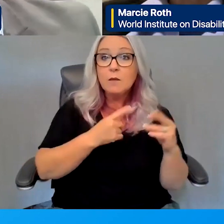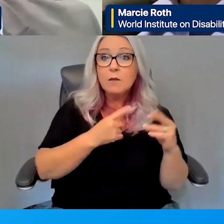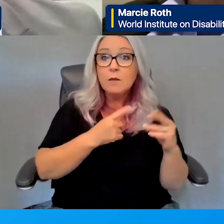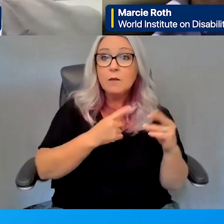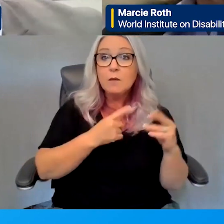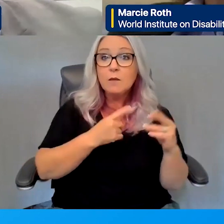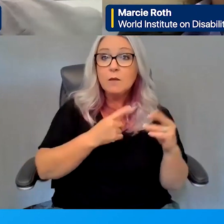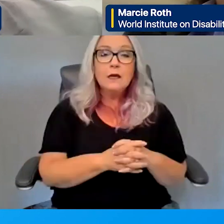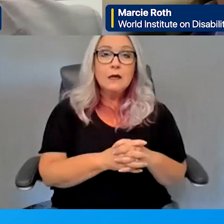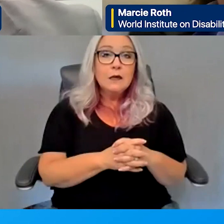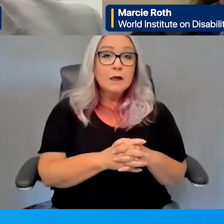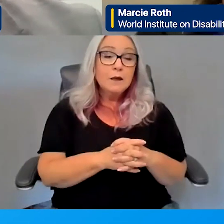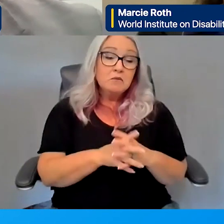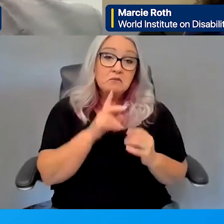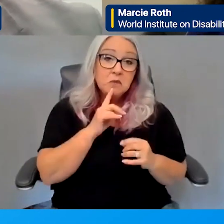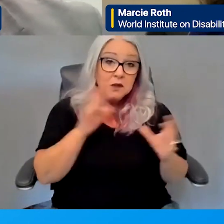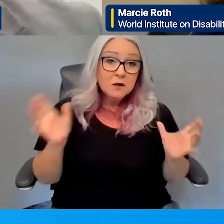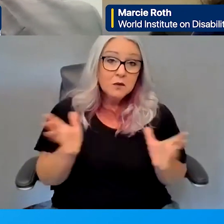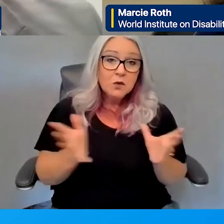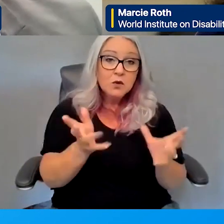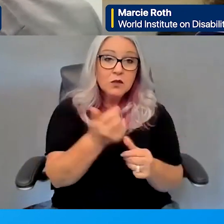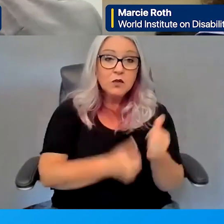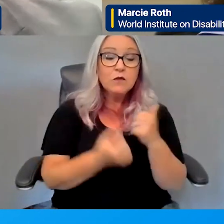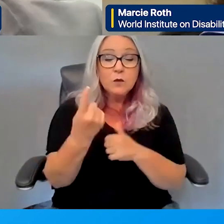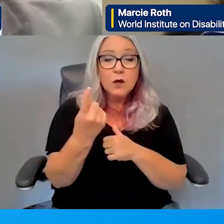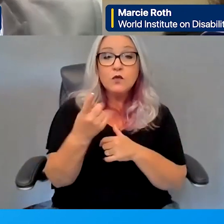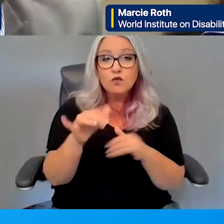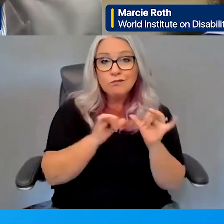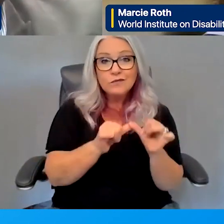everyone to continue to take